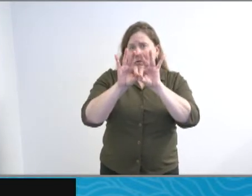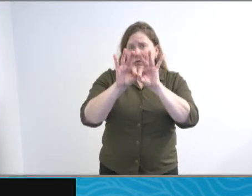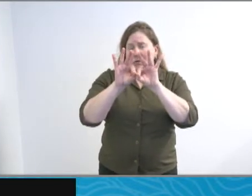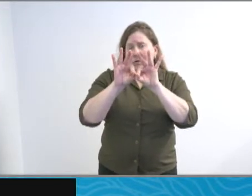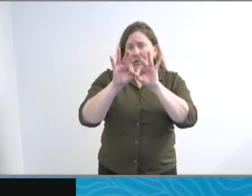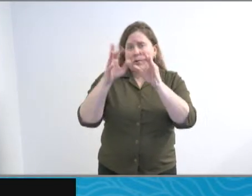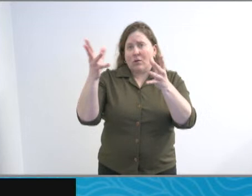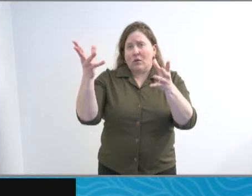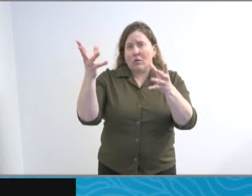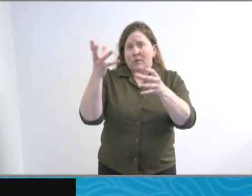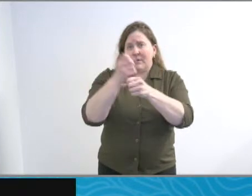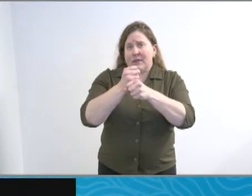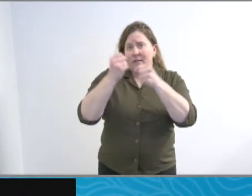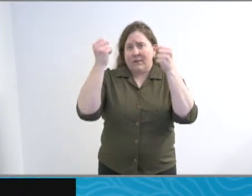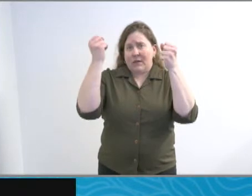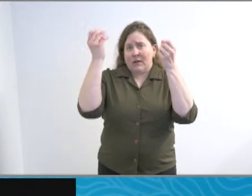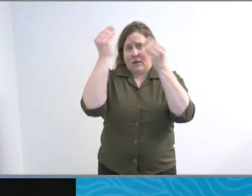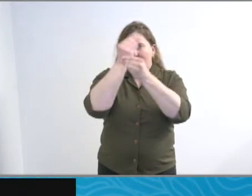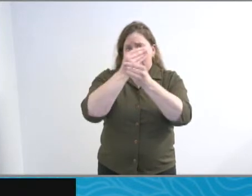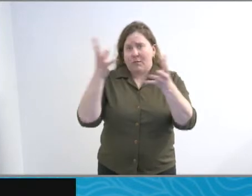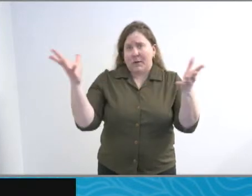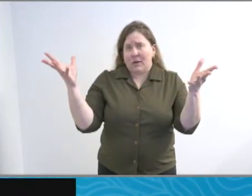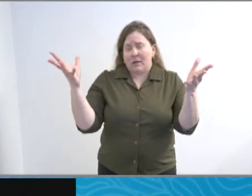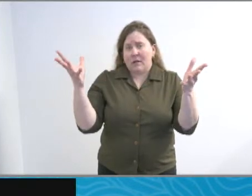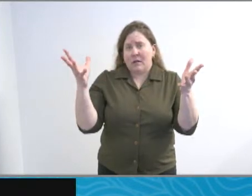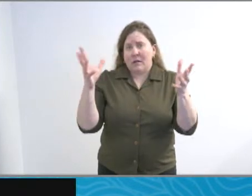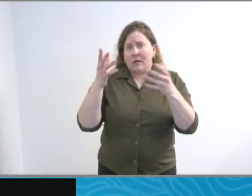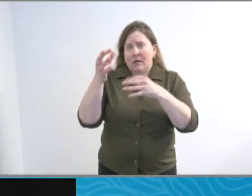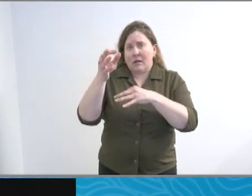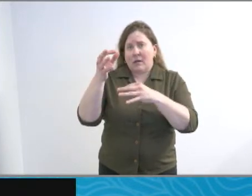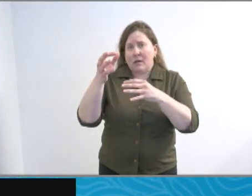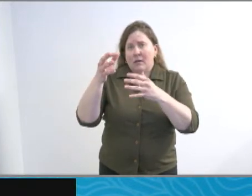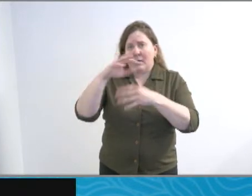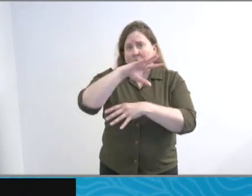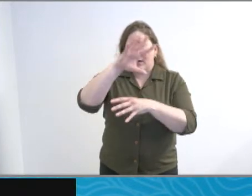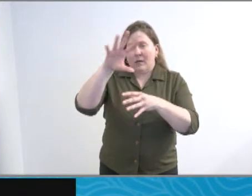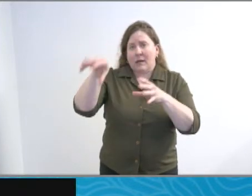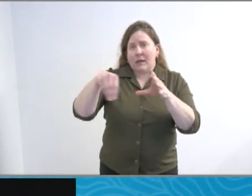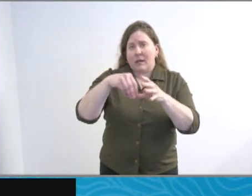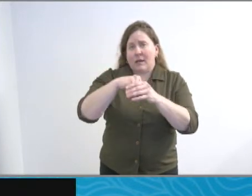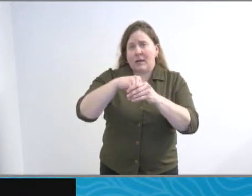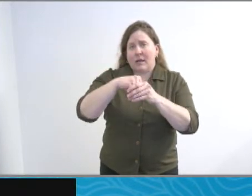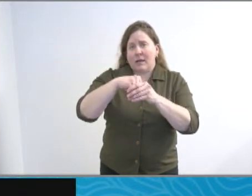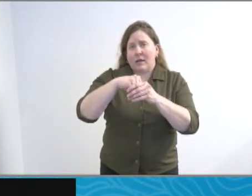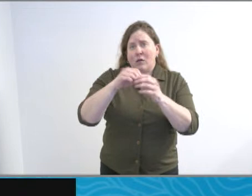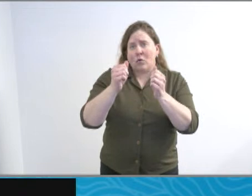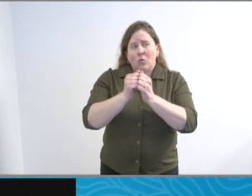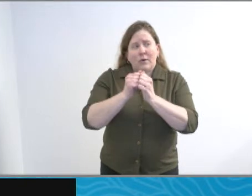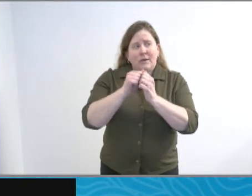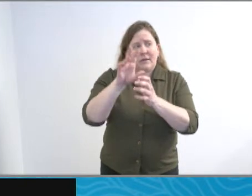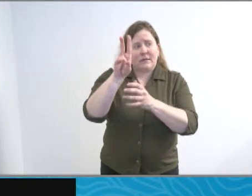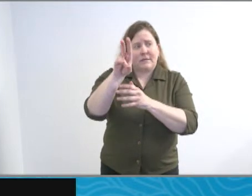student summit where we engaged with 750 students from all of our high schools and our middle schools